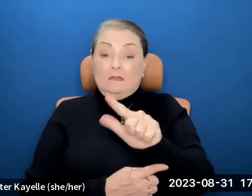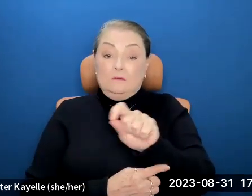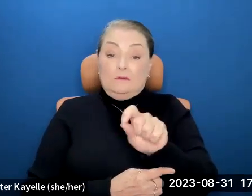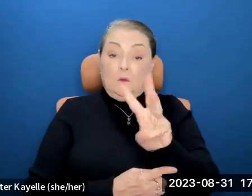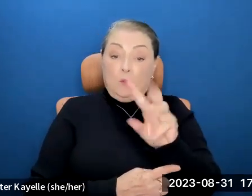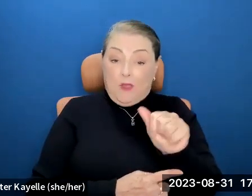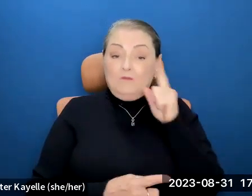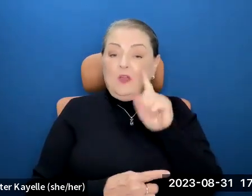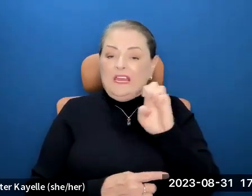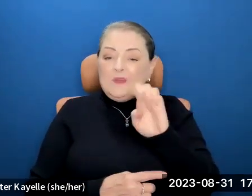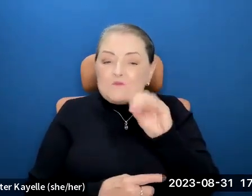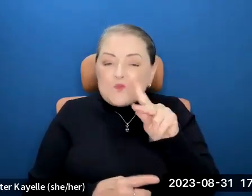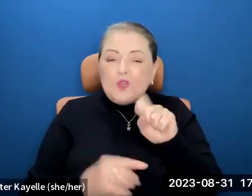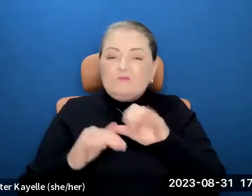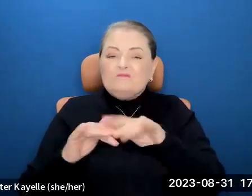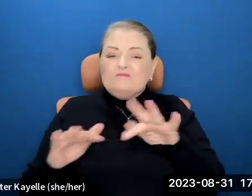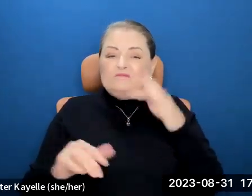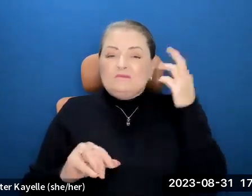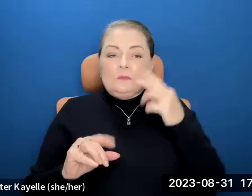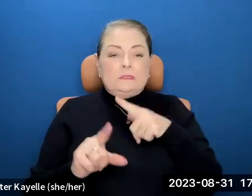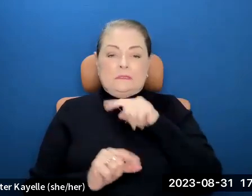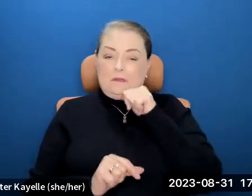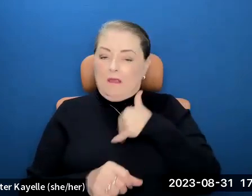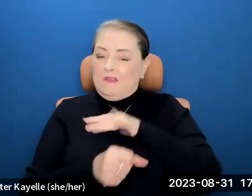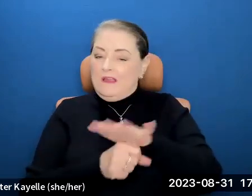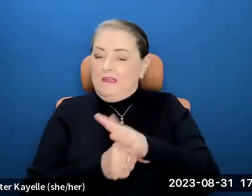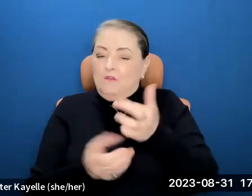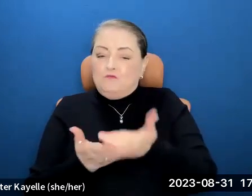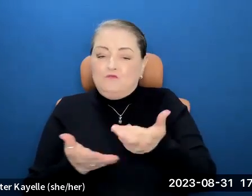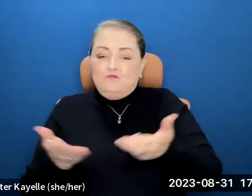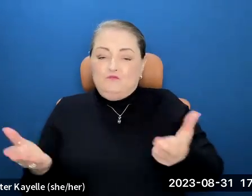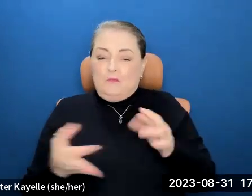ebooks and more does not have sufficient resources relevant to these professions